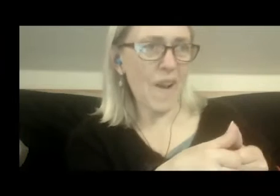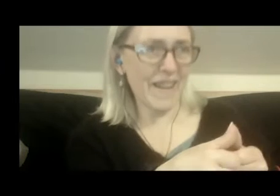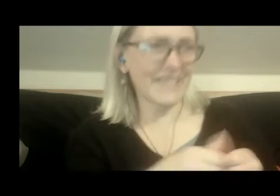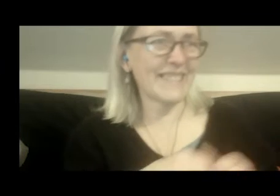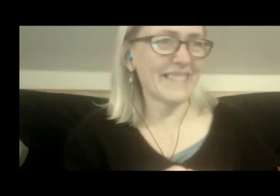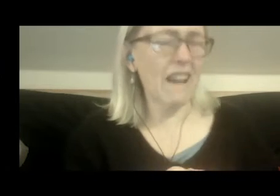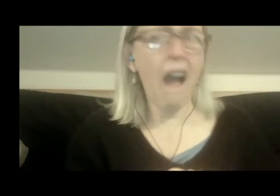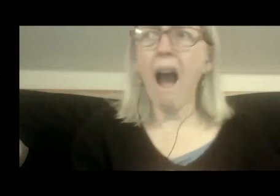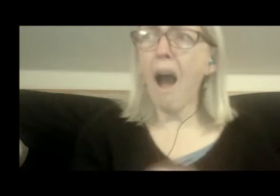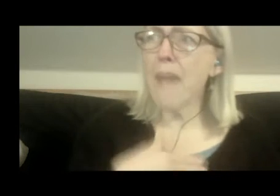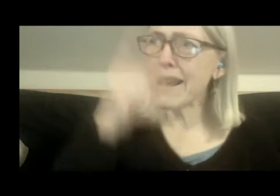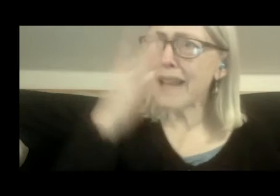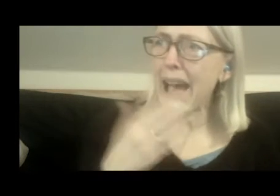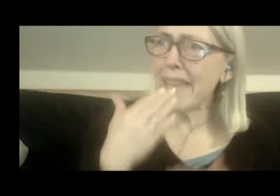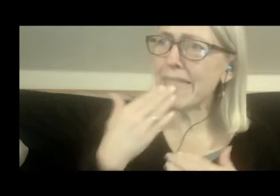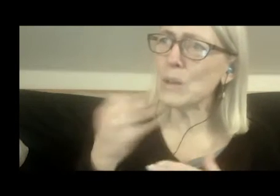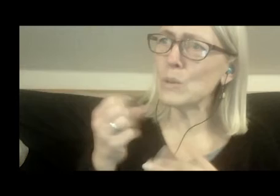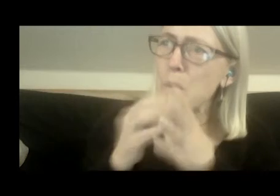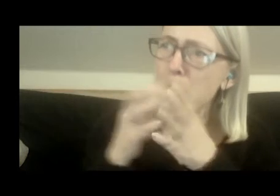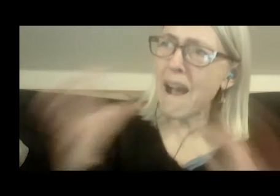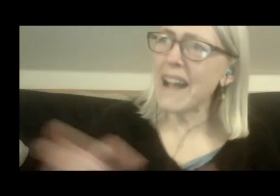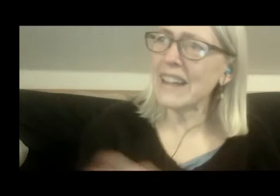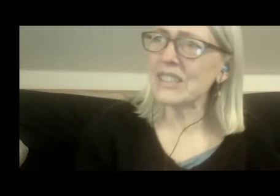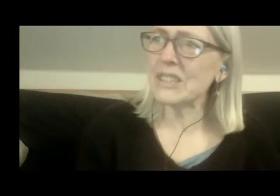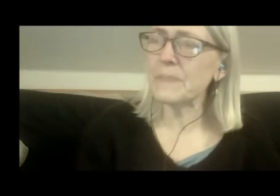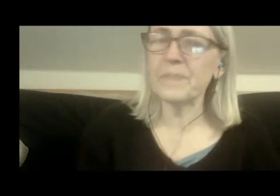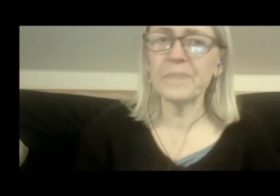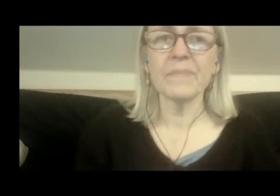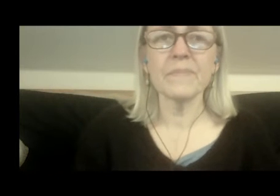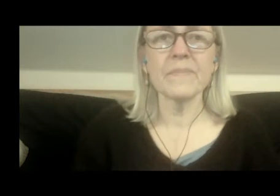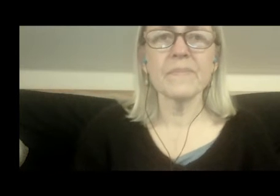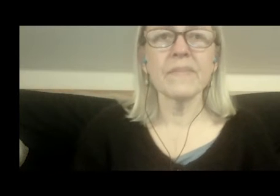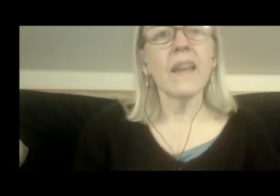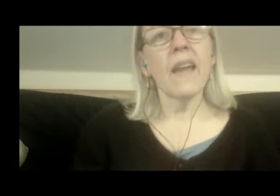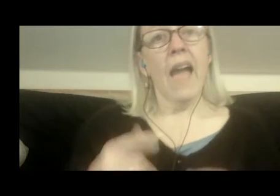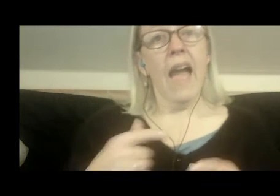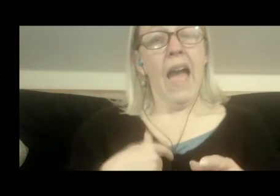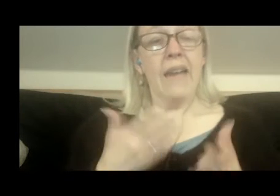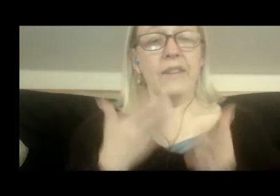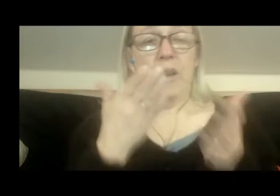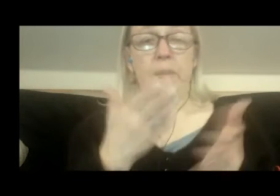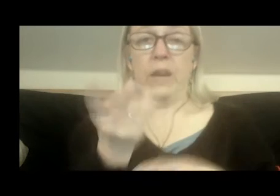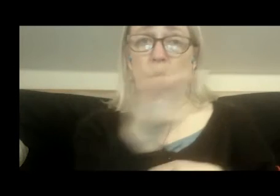So I nominated you two as a team for an Excellence Award for Service.